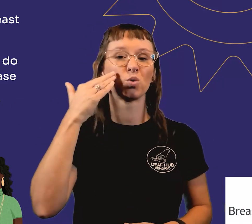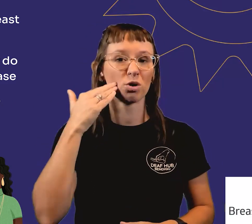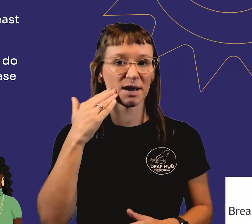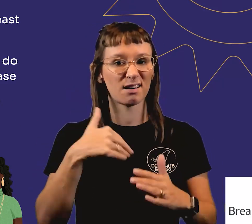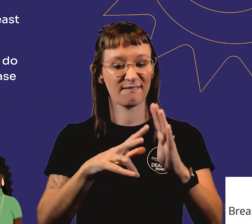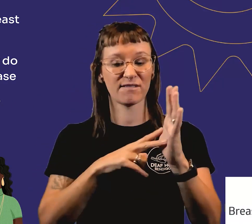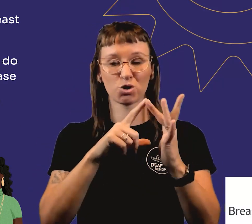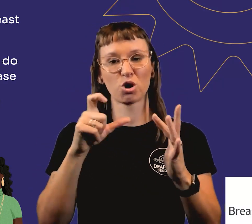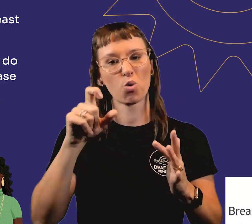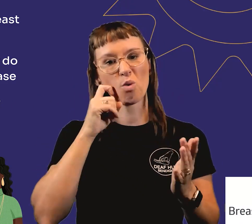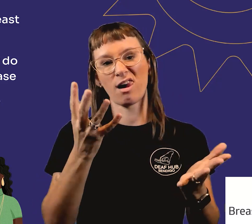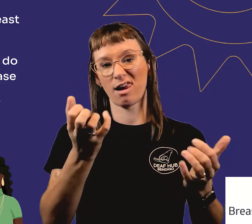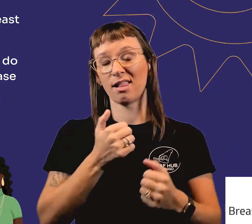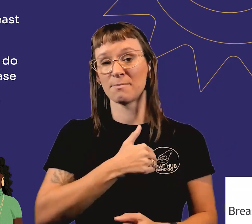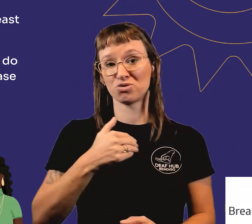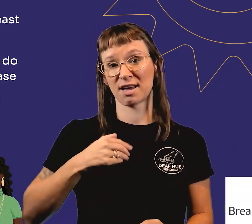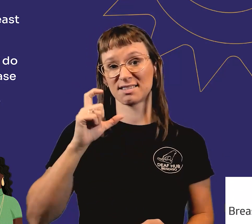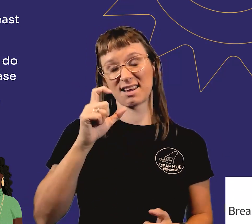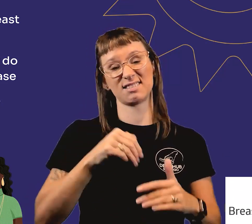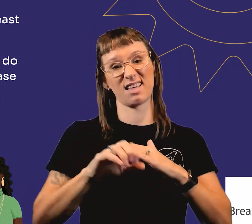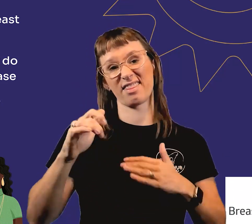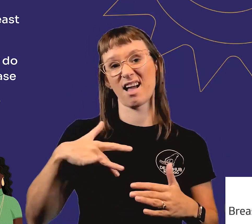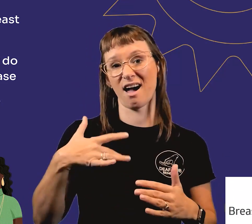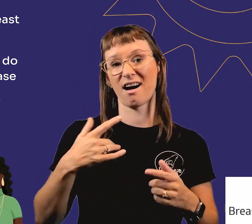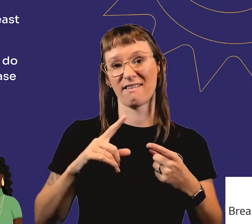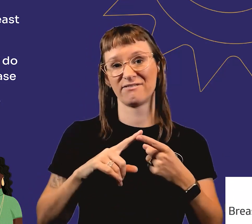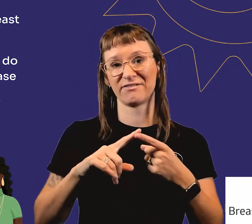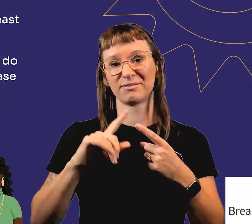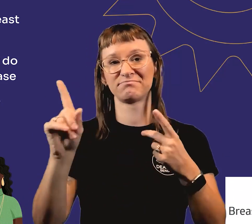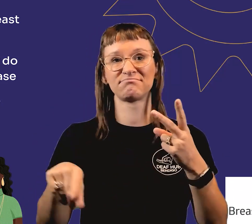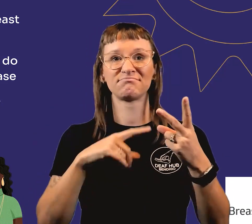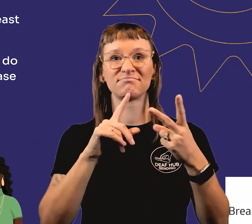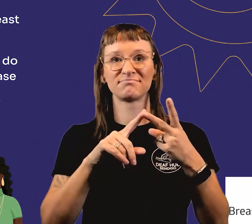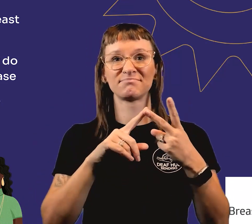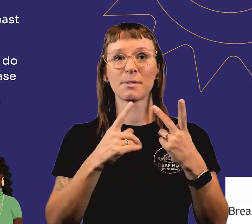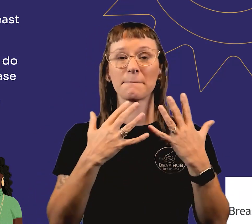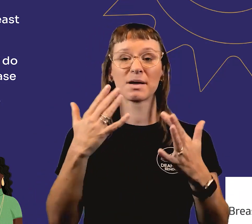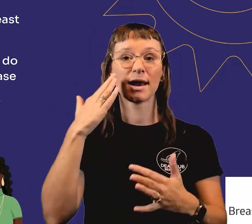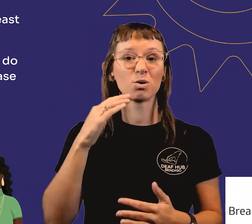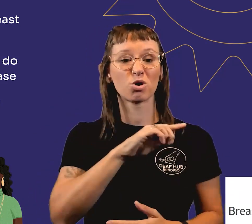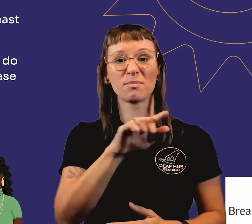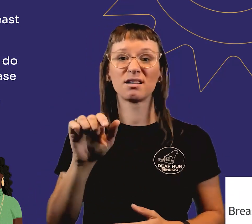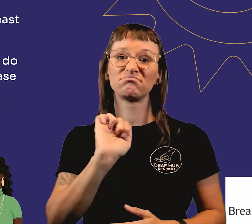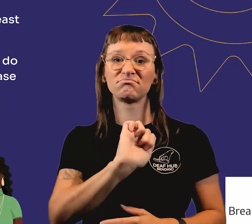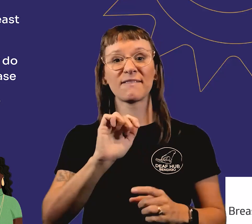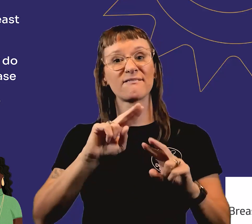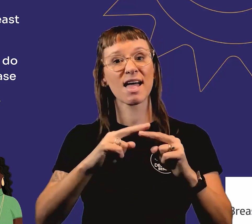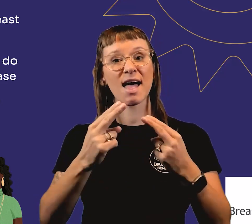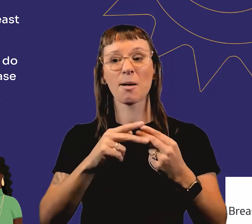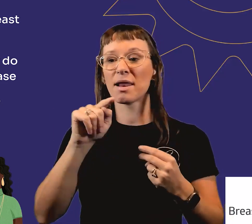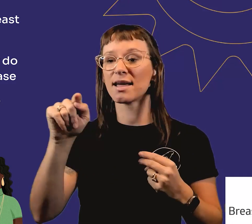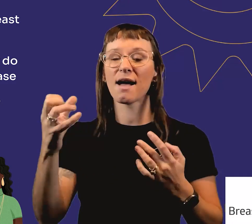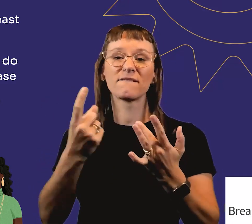1 in 7 Victorian women develop breast cancer in their lifetime. Many women have someone in their